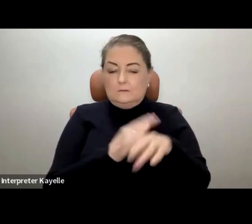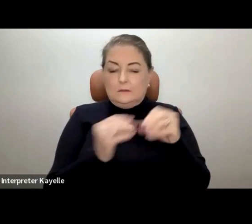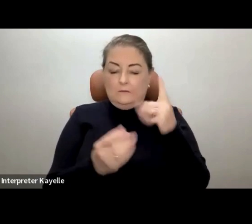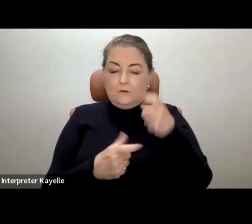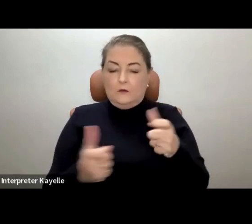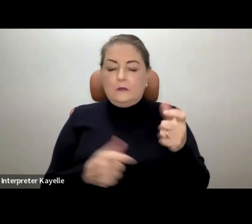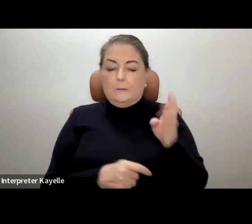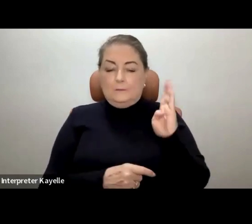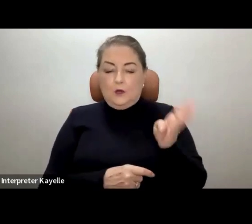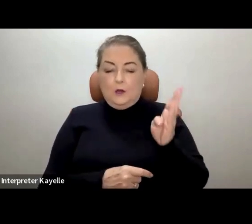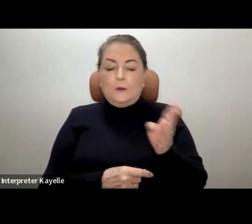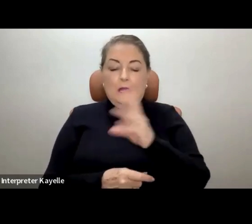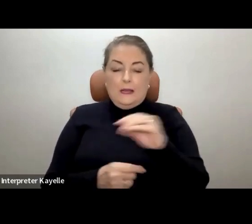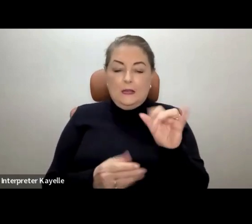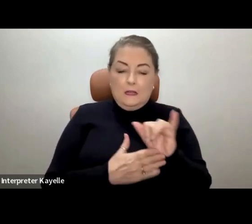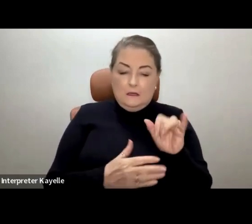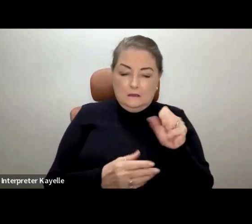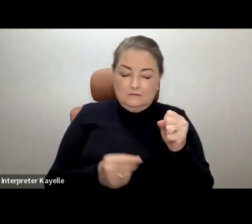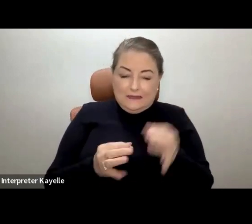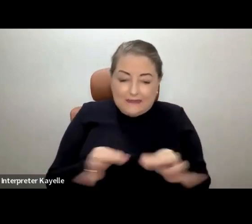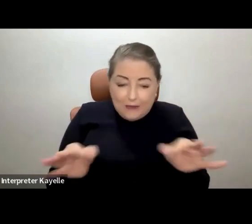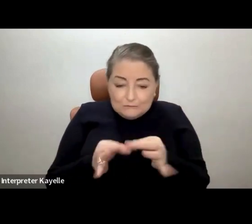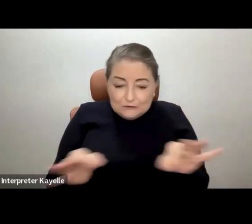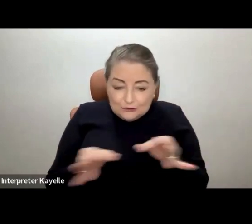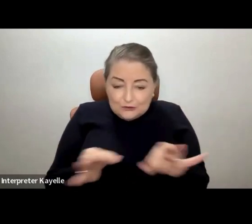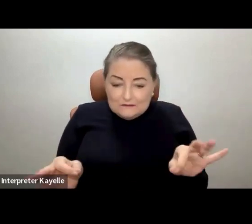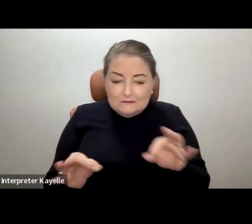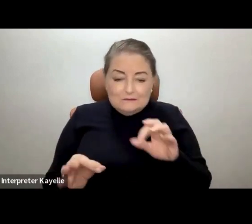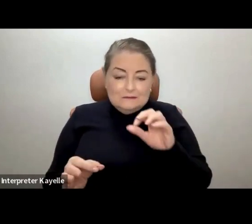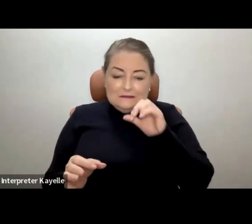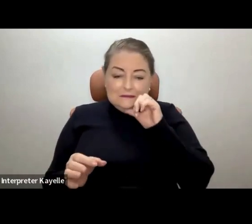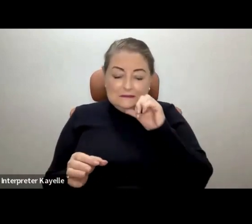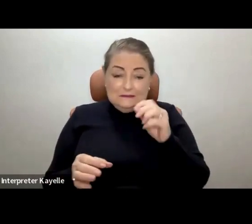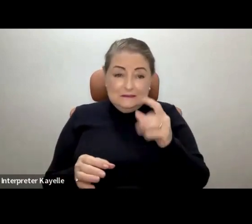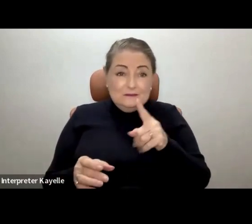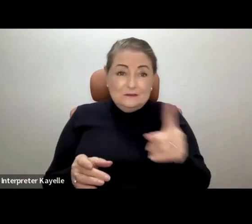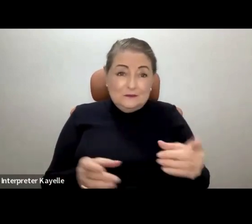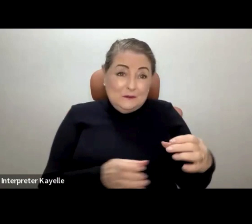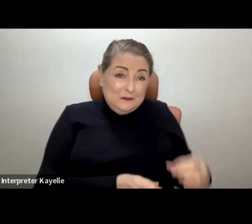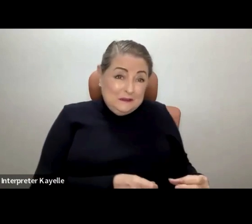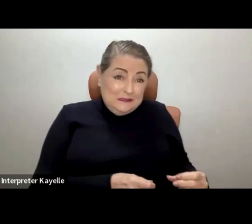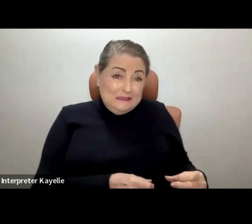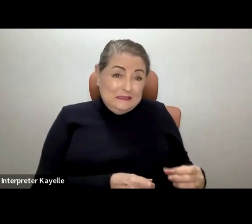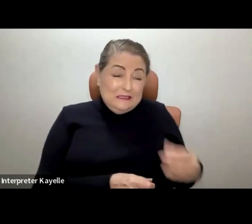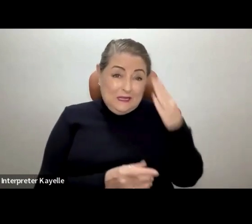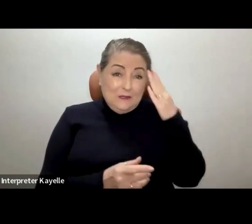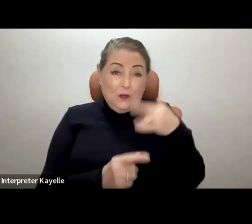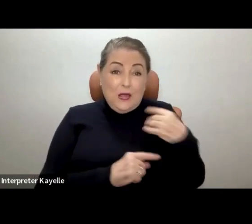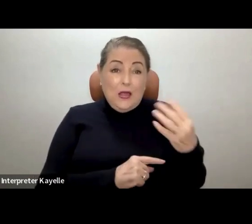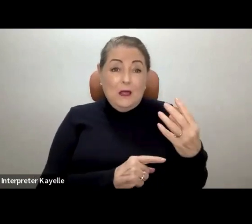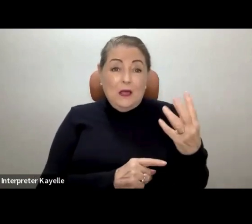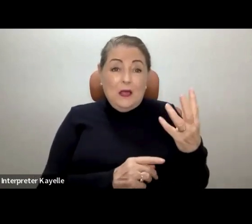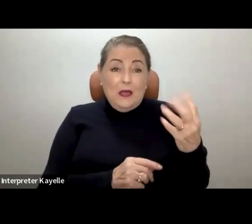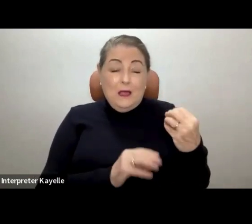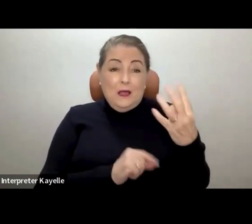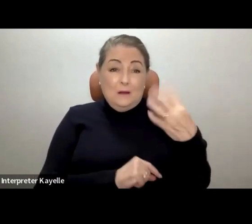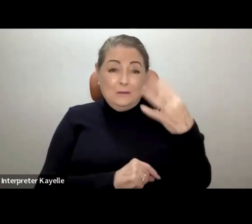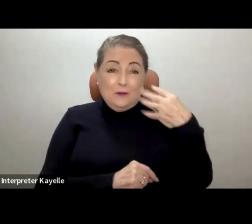Audio, like a little caption device, between you and me here. I know we're being recorded. But, but, but again, I don't